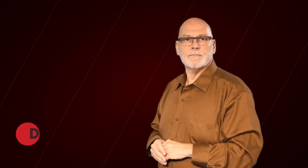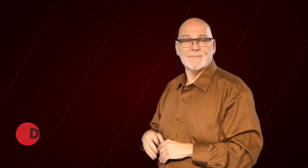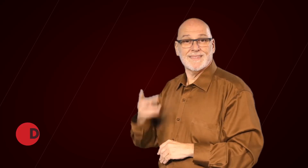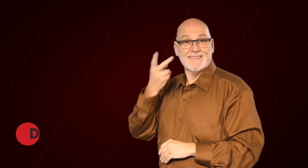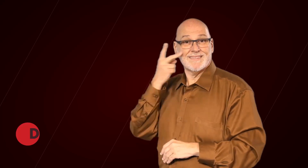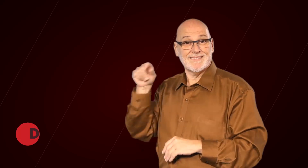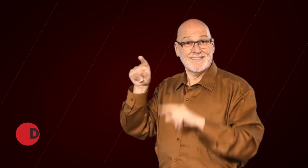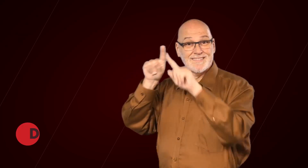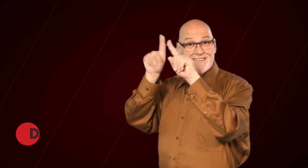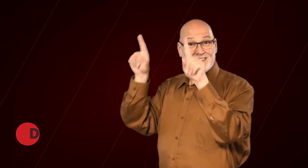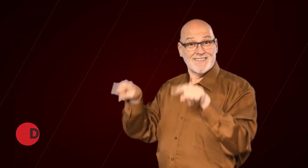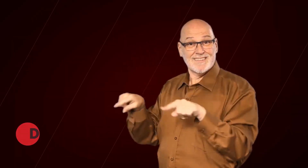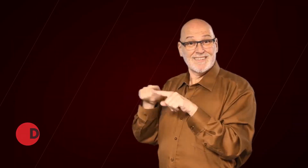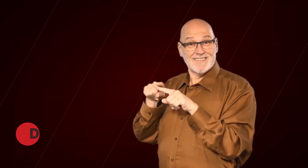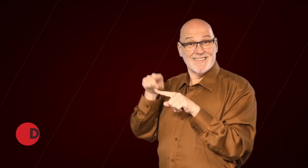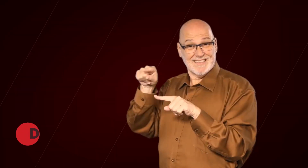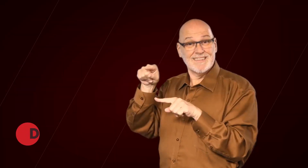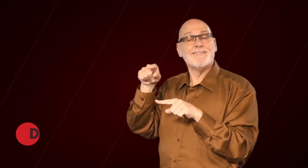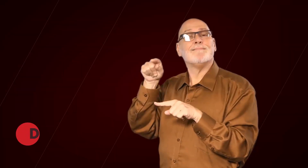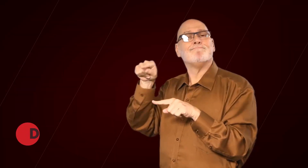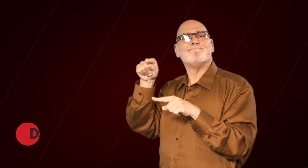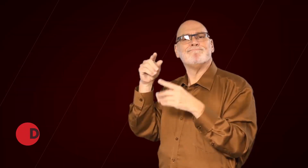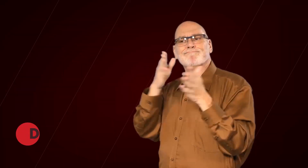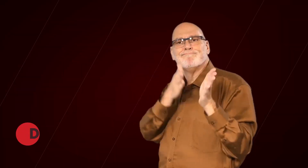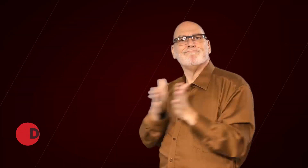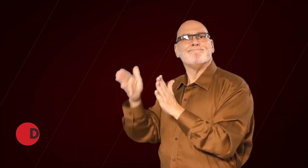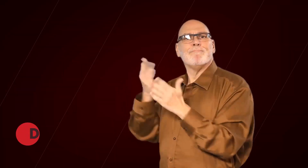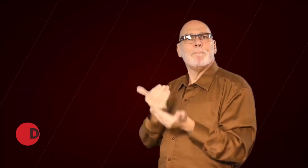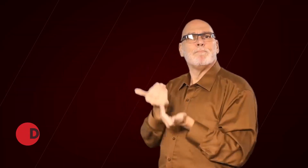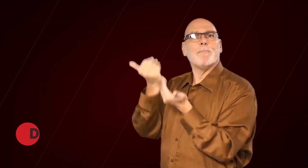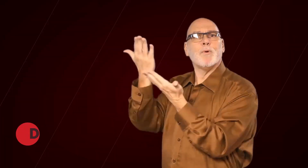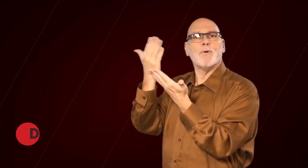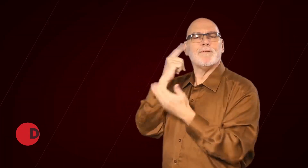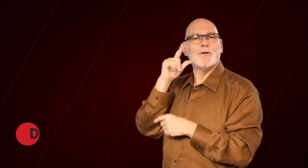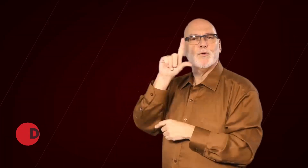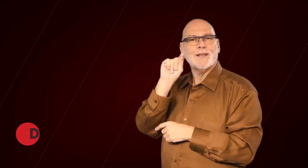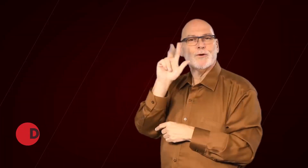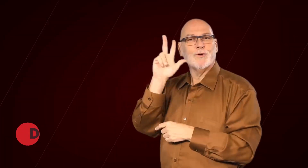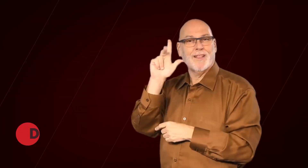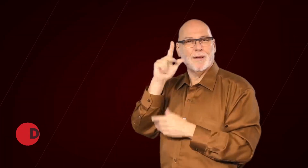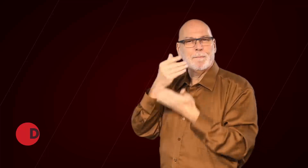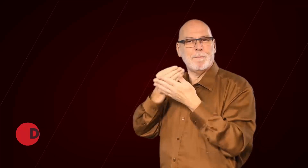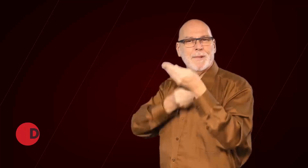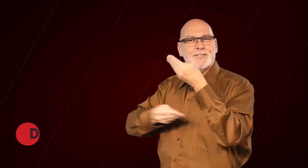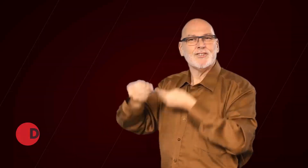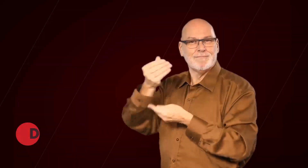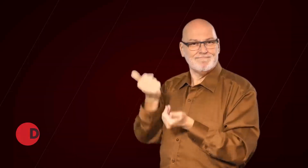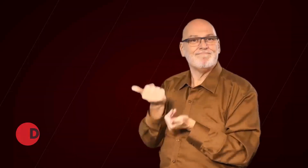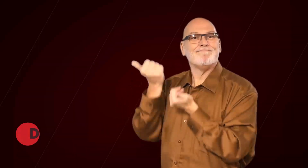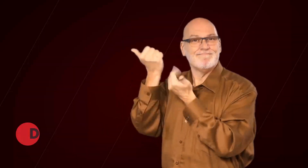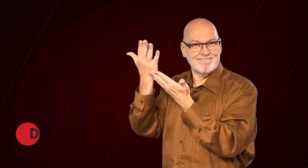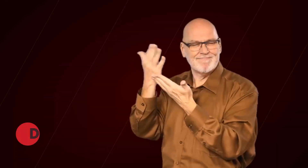[ANSELMO]: That chart you saw was from the 2023 budget proposal